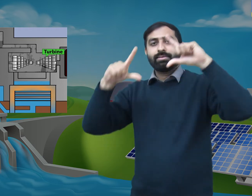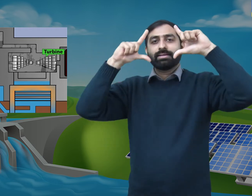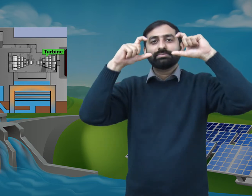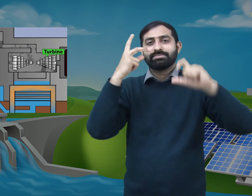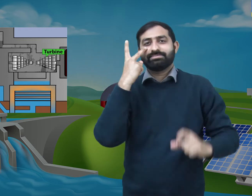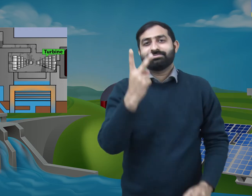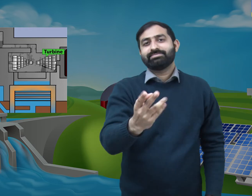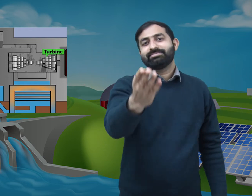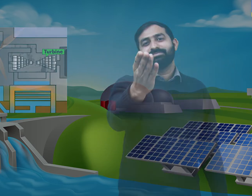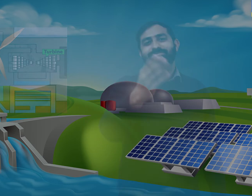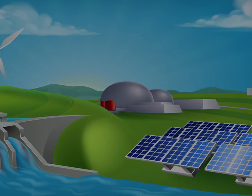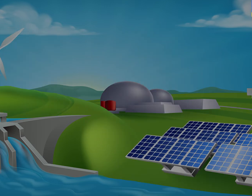Let's see the picture.